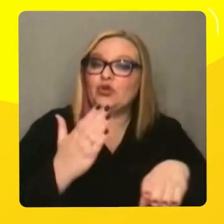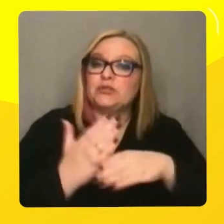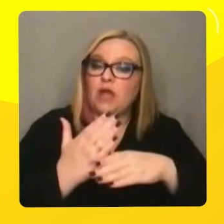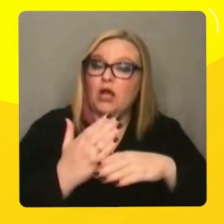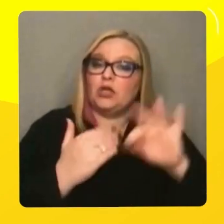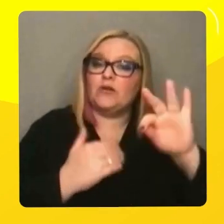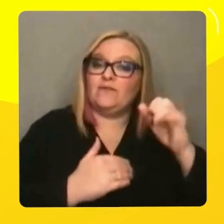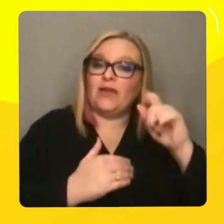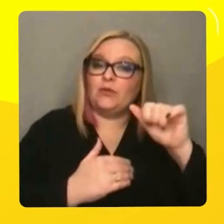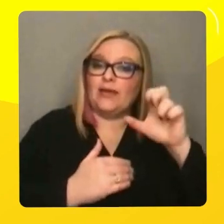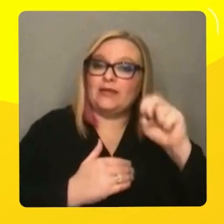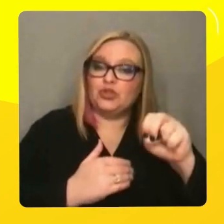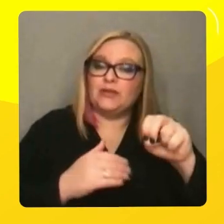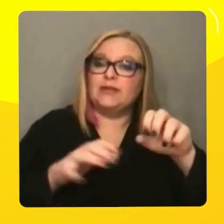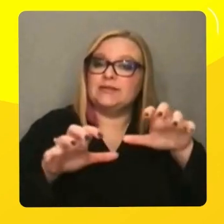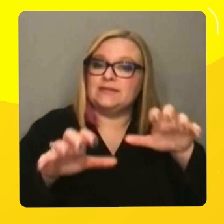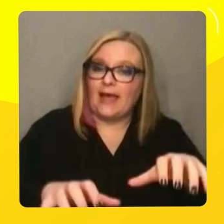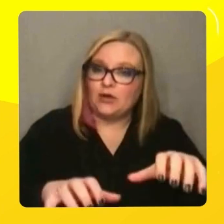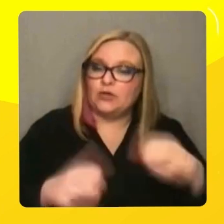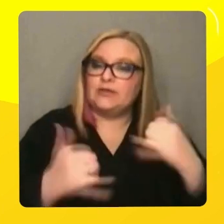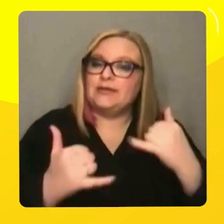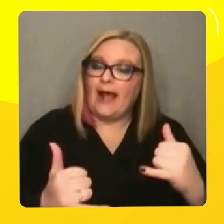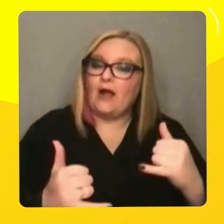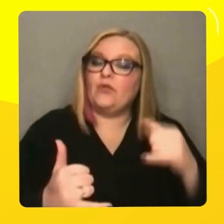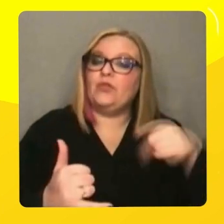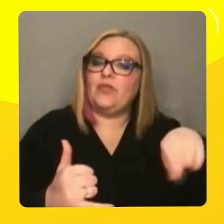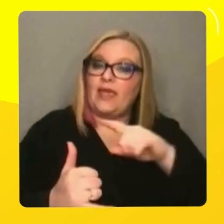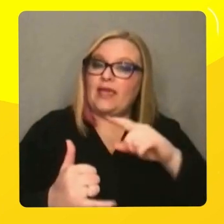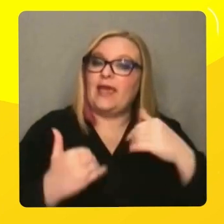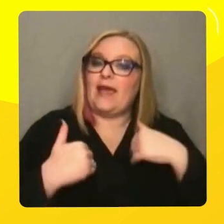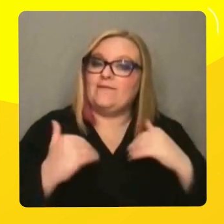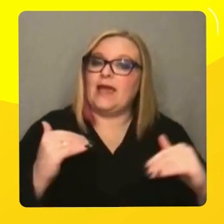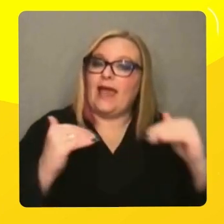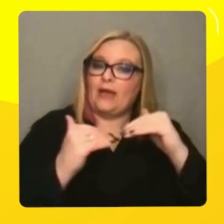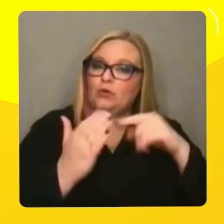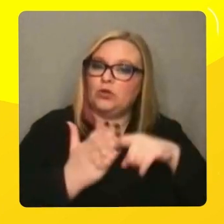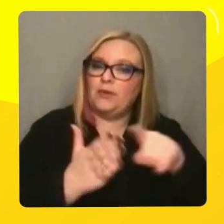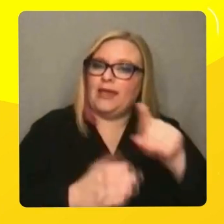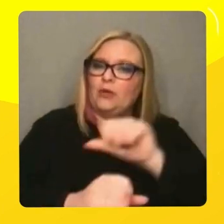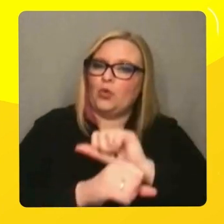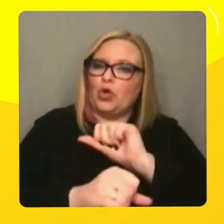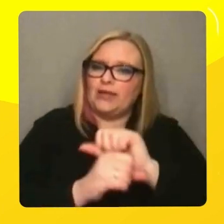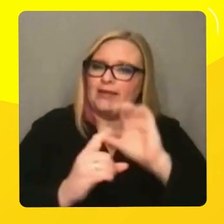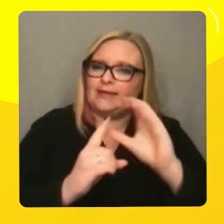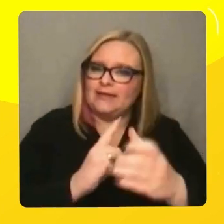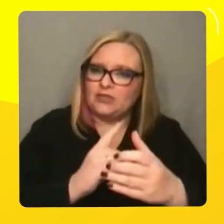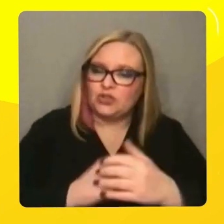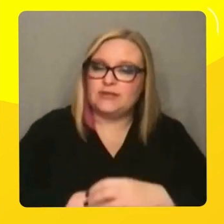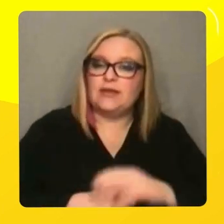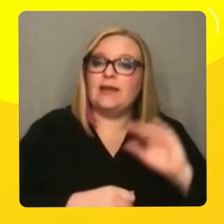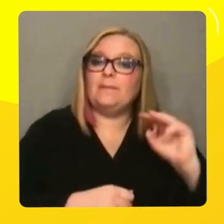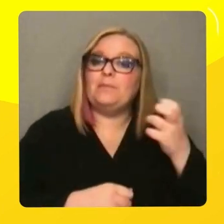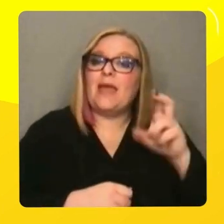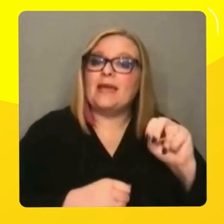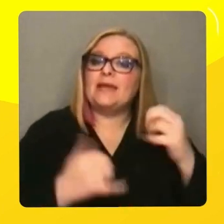And today, women in soccer now receive equitable pay and working conditions. Megan now works to promote pay equity because,